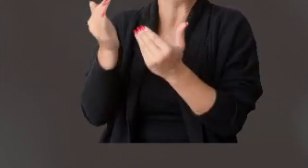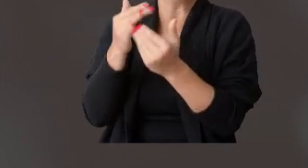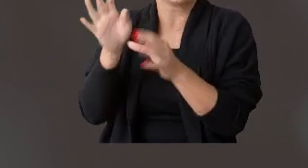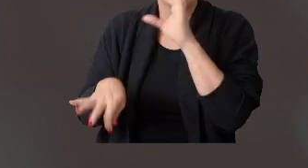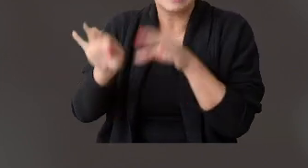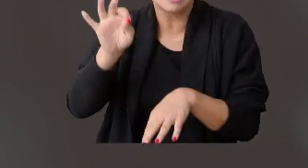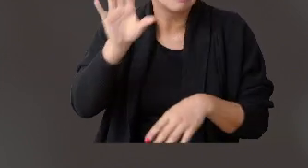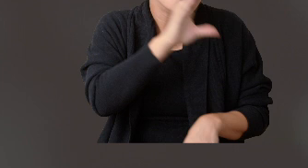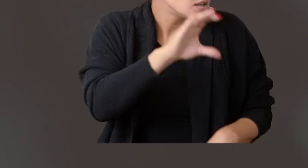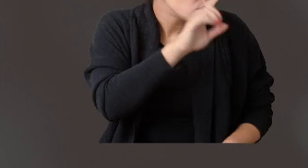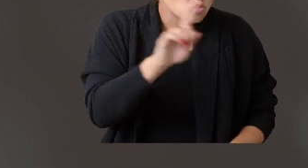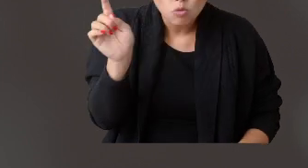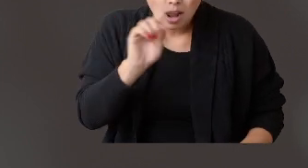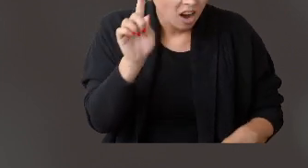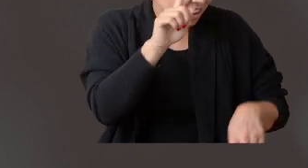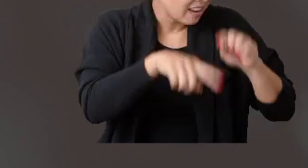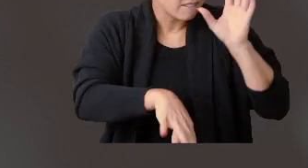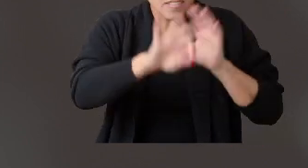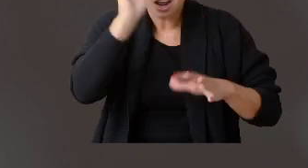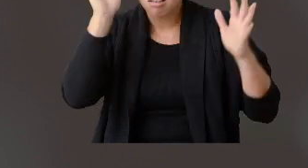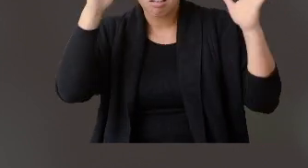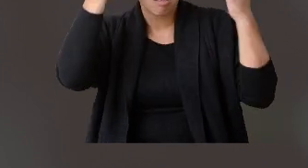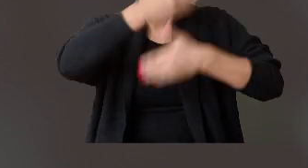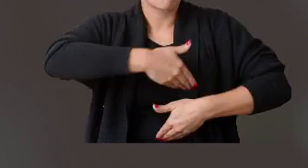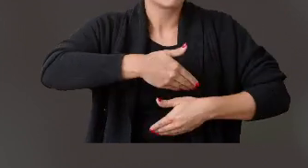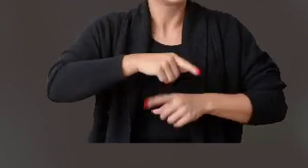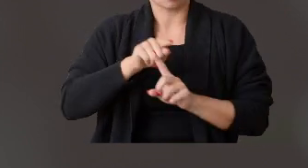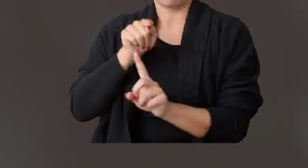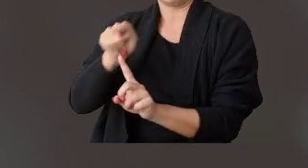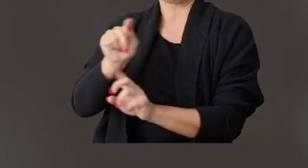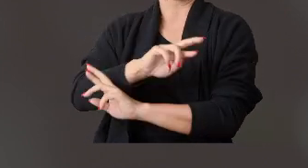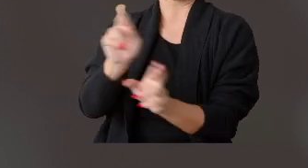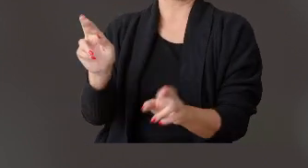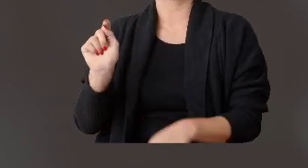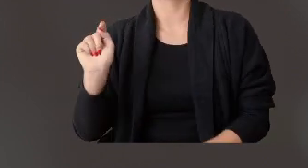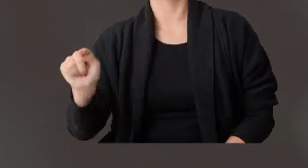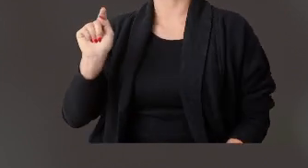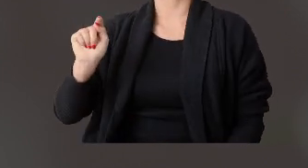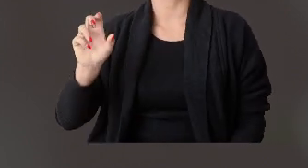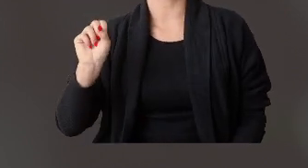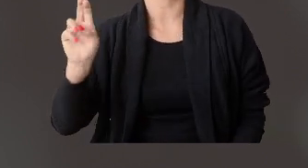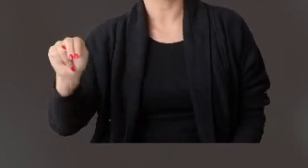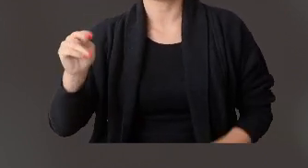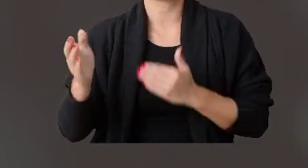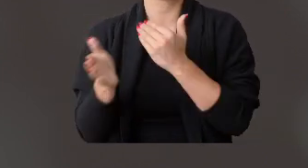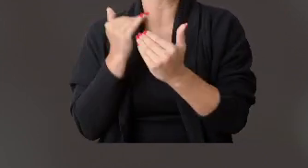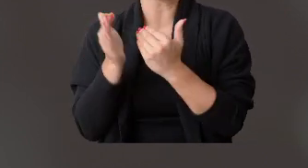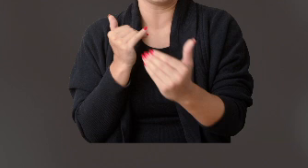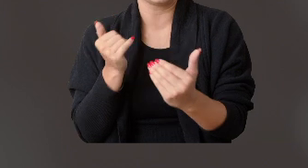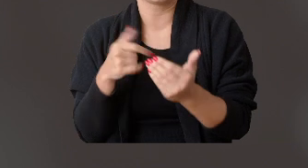discoverable, and easy to turn on. So whether or not you're sitting there like my dad,